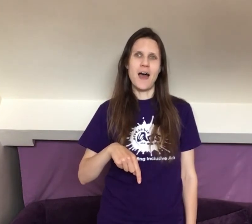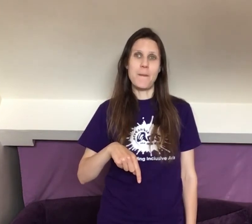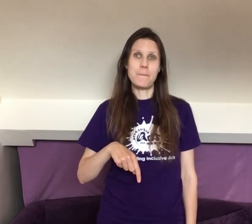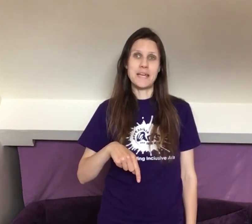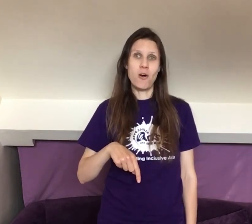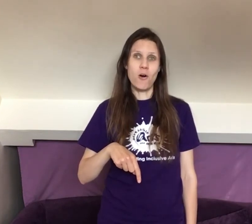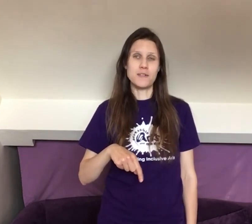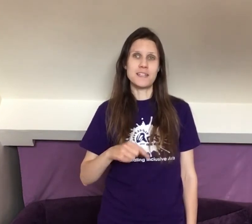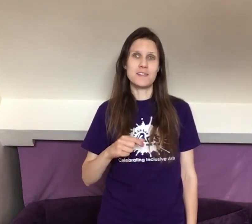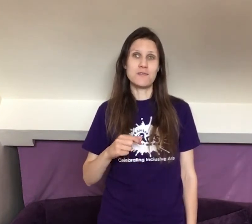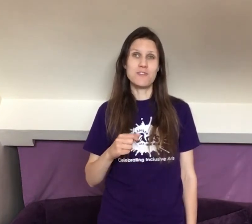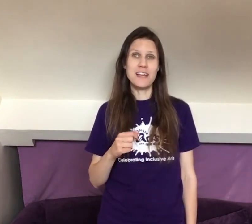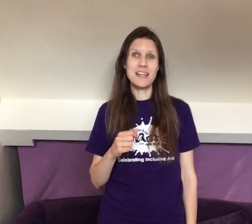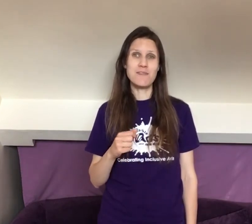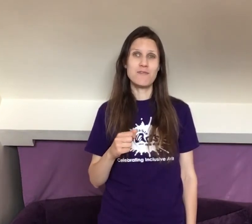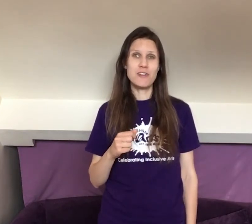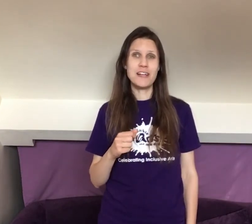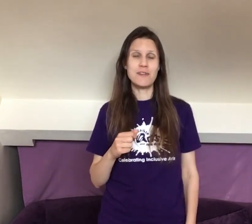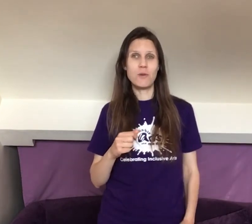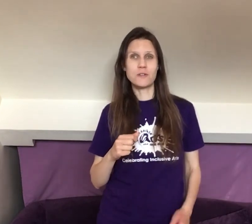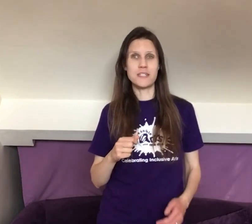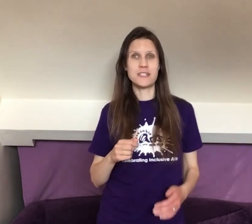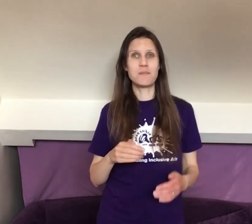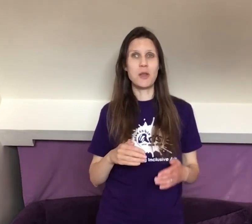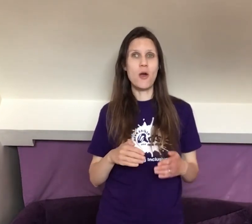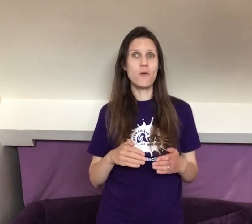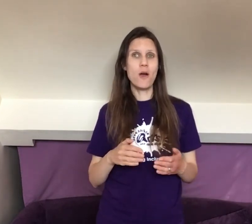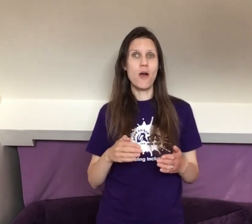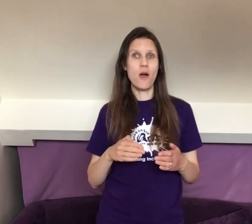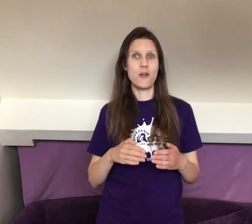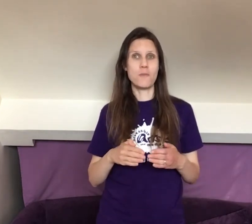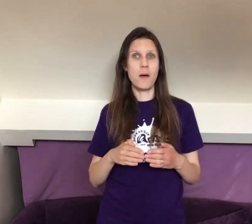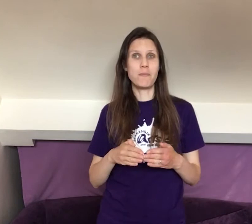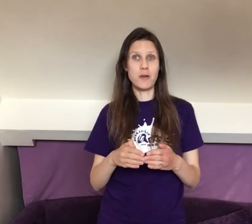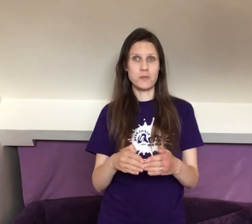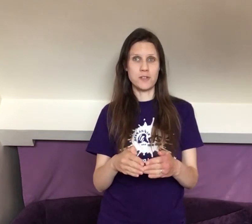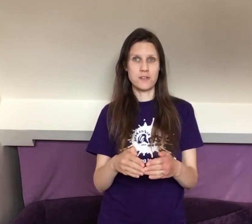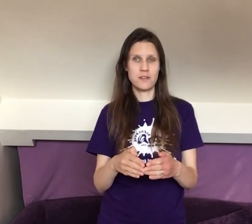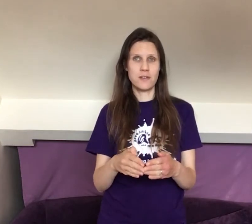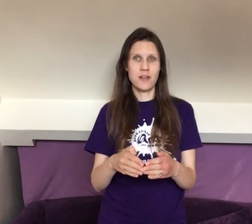errrm… because really, really want it to blow home a boat.